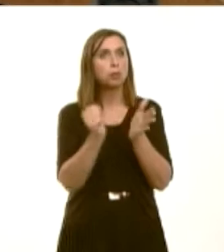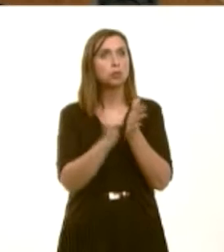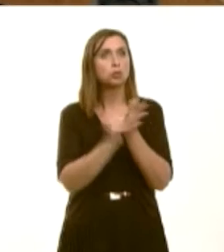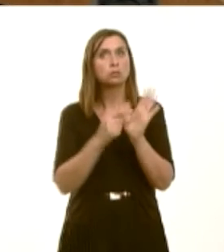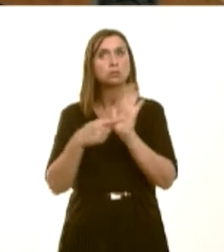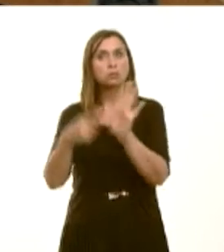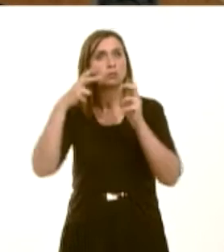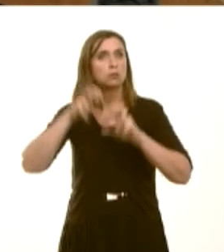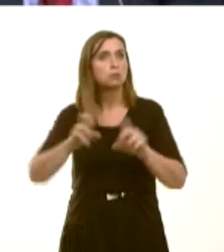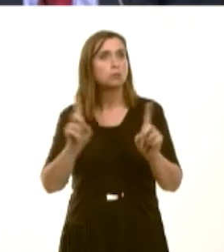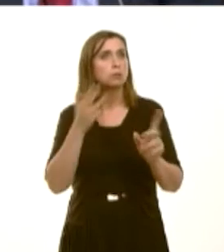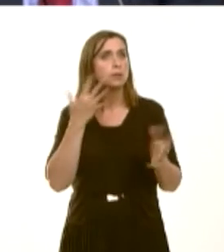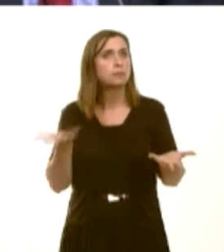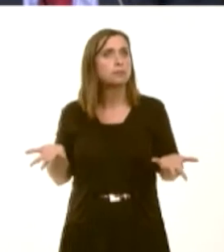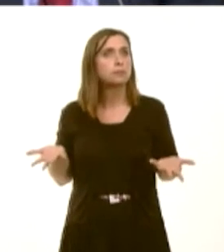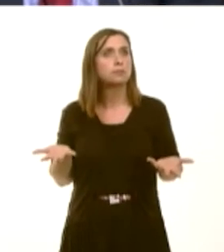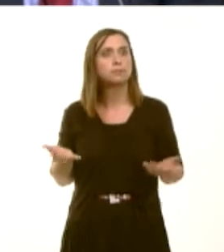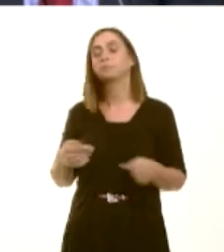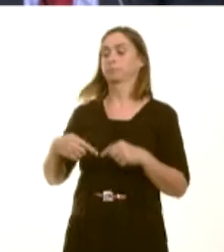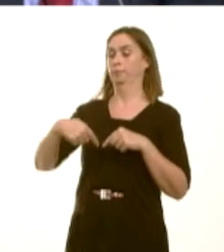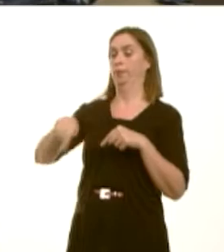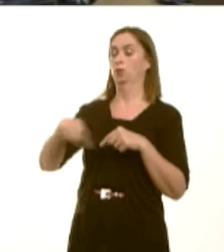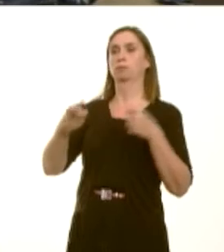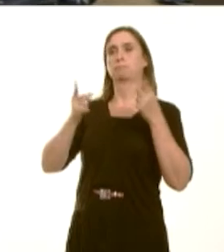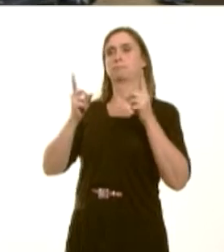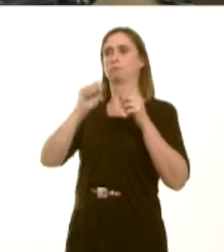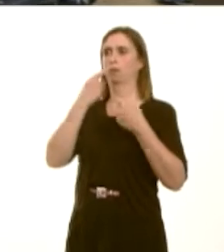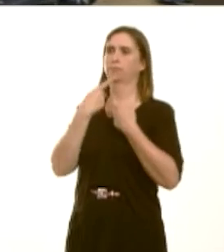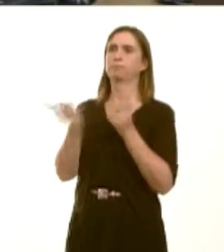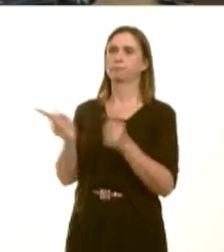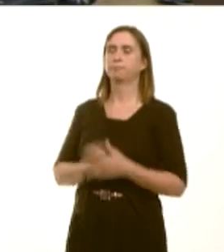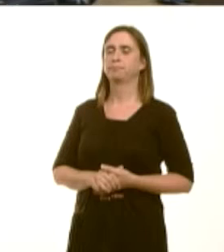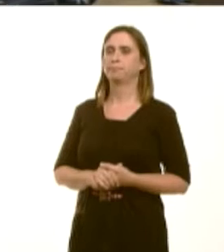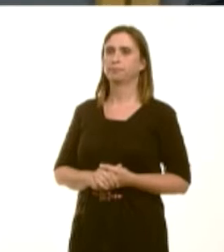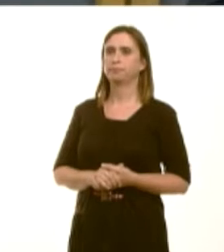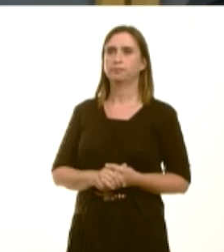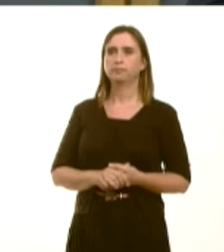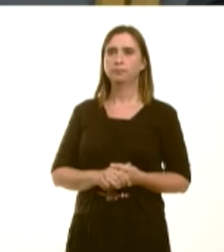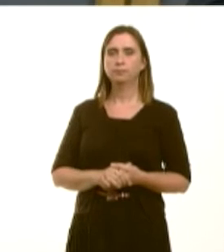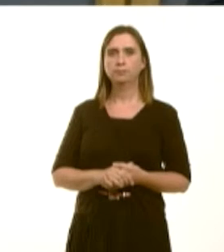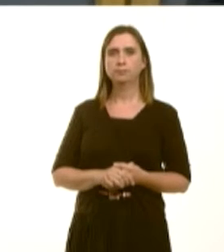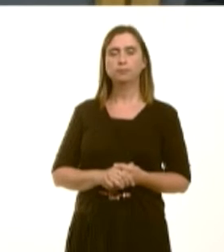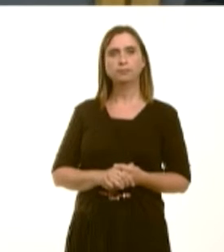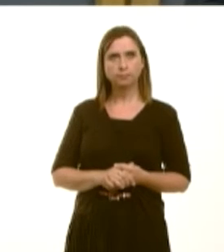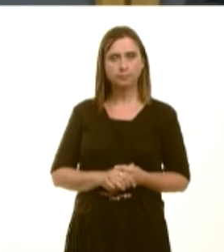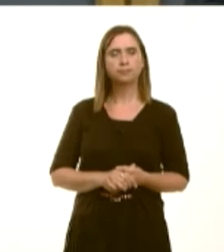Carwyn Jones: This week; there will be a ministerial statement.